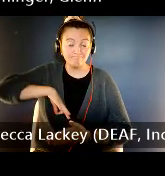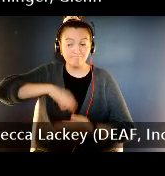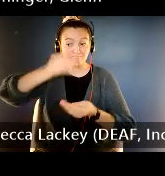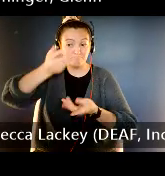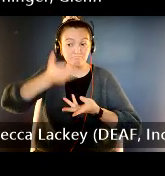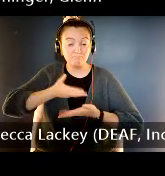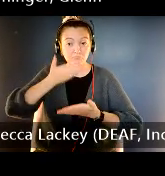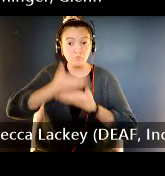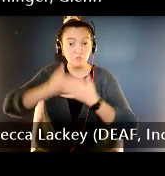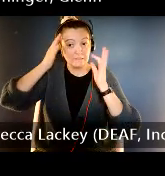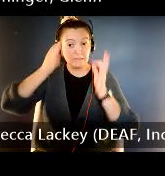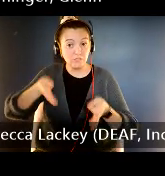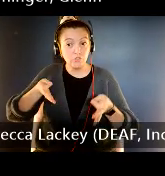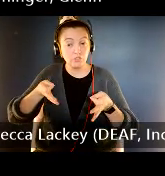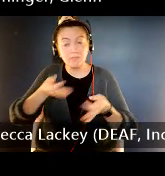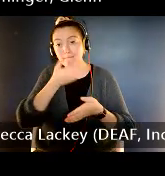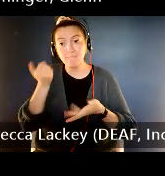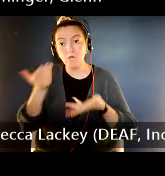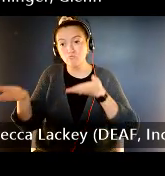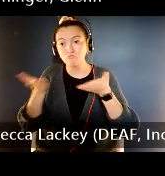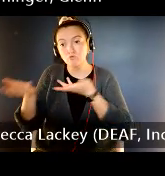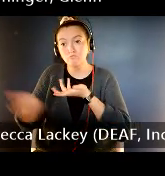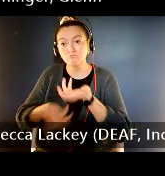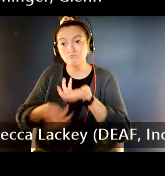decisions that better serve our communities.